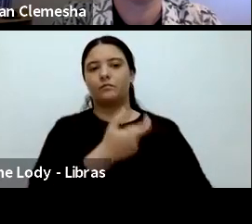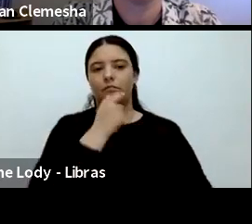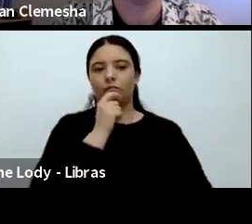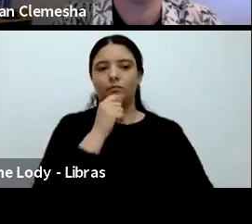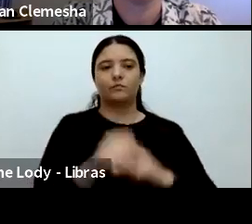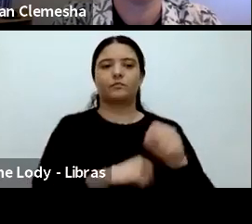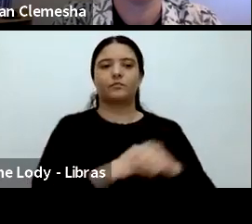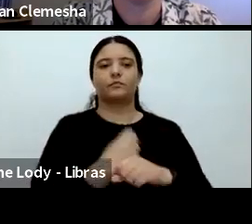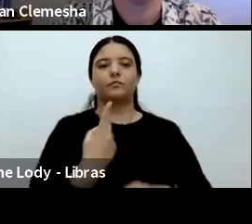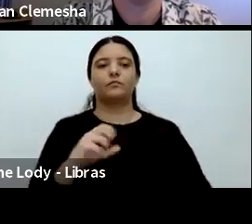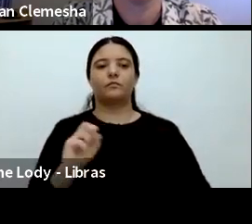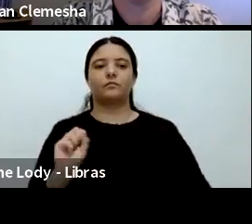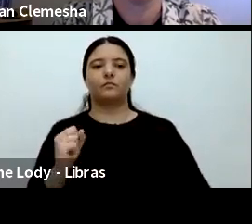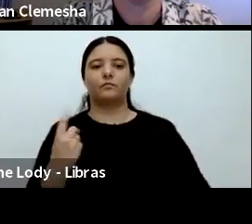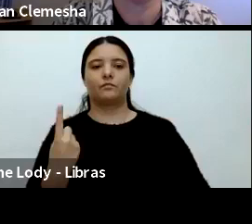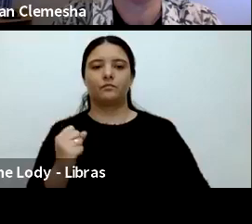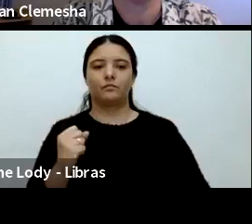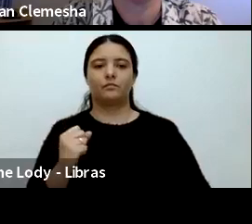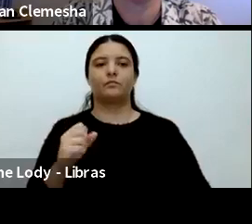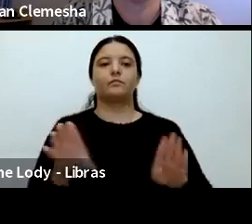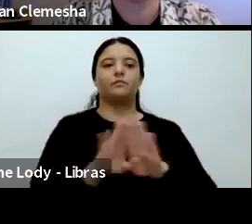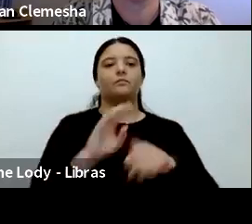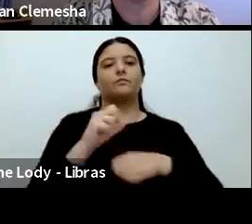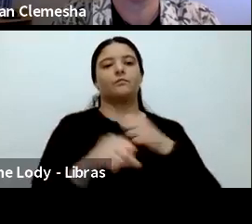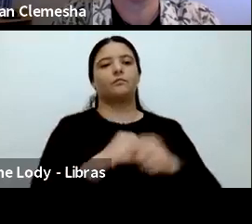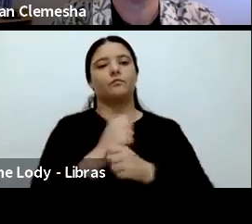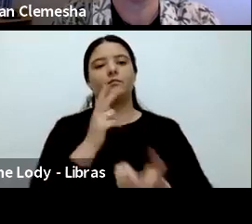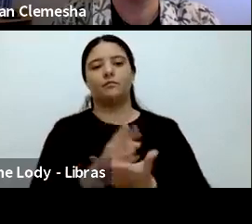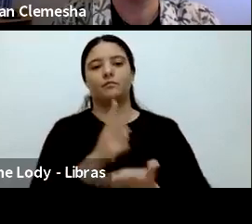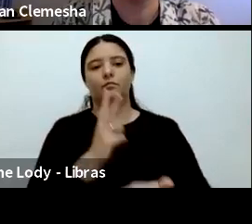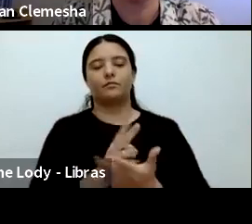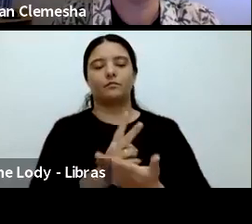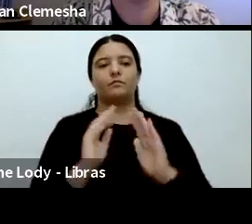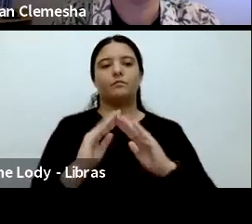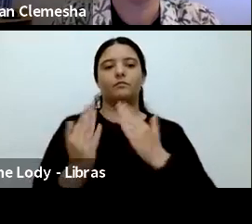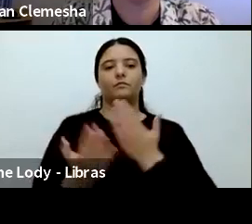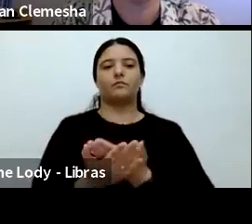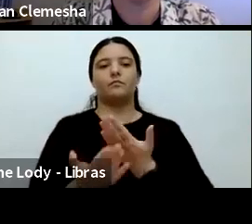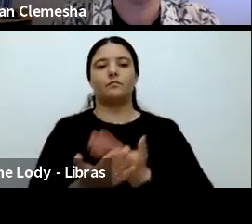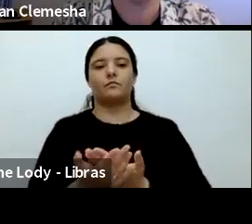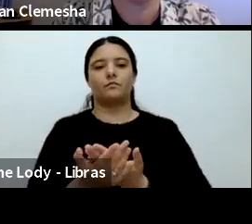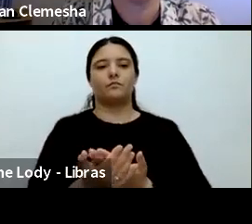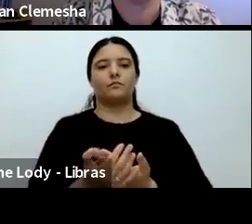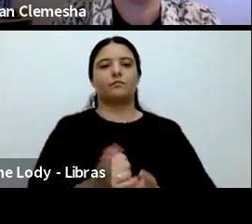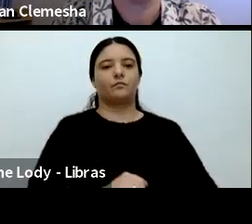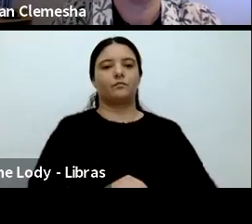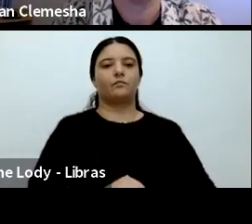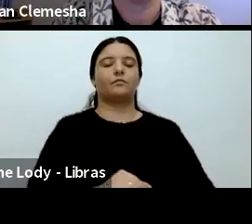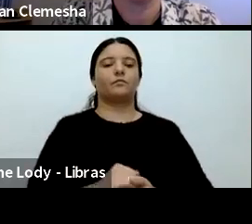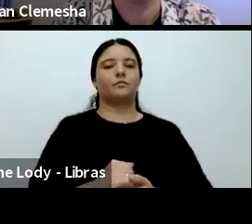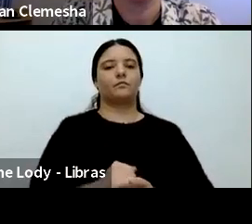es the 2020 Horace Mann league outstanding public educator award. 2018 International Federation for the teaching of distinguished scholar record goodness. by then of research and language and research and language and